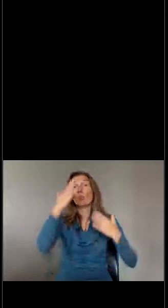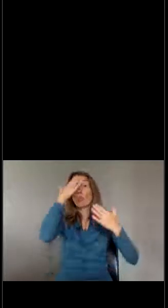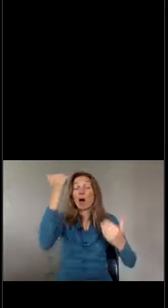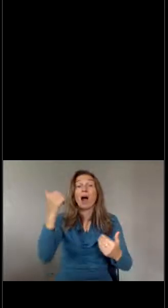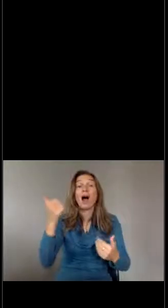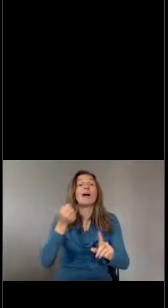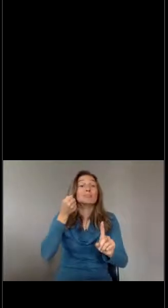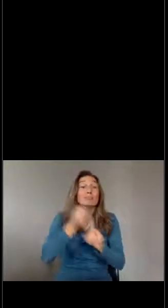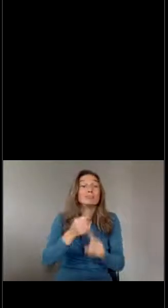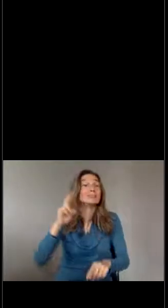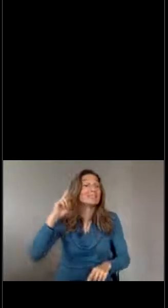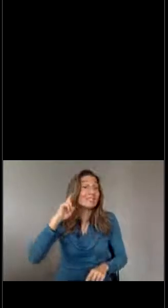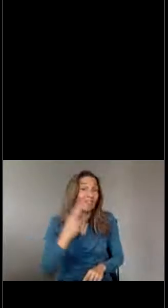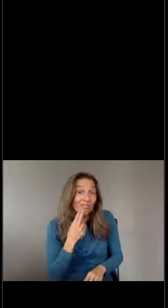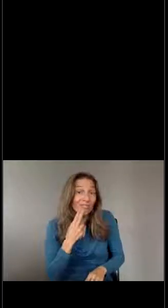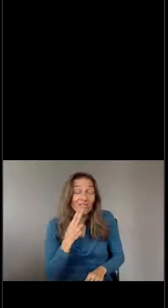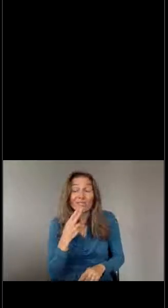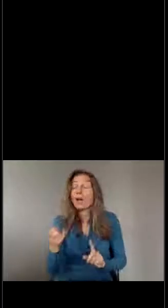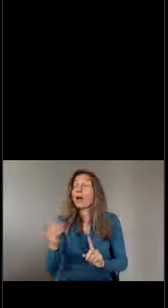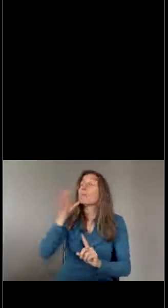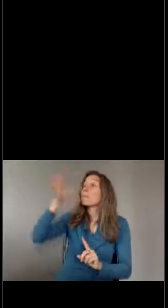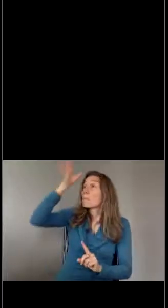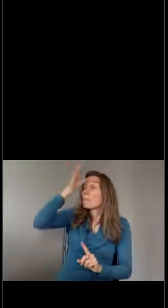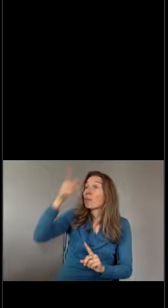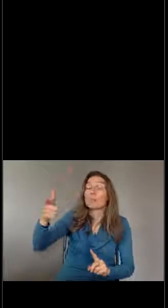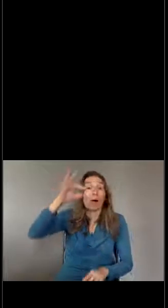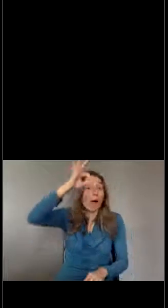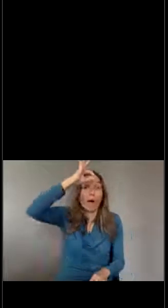because his parents didn't know about sign language